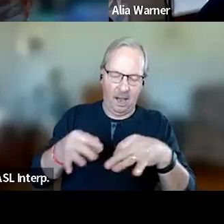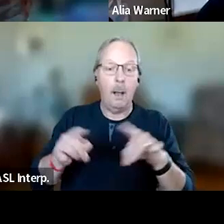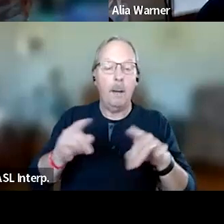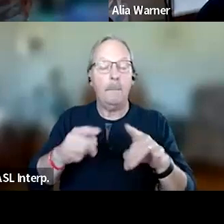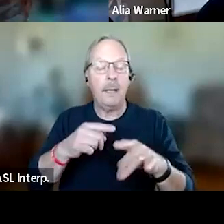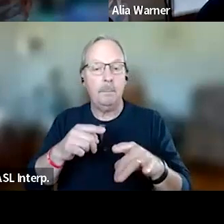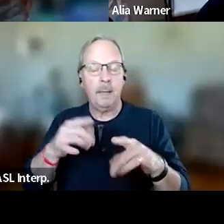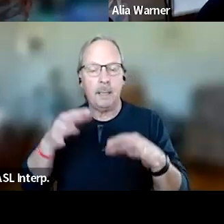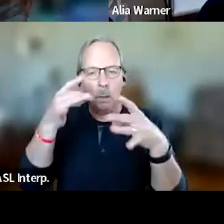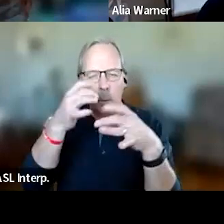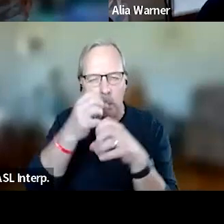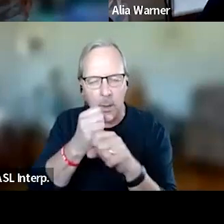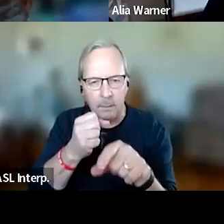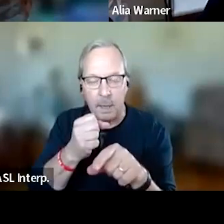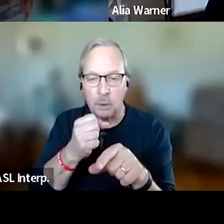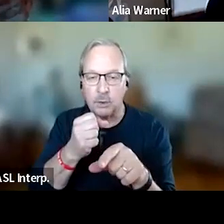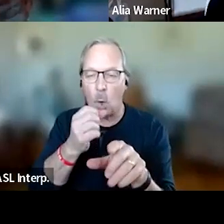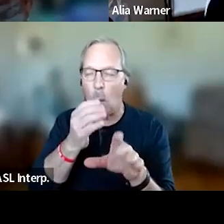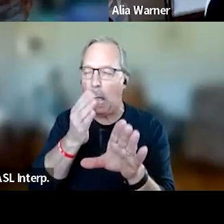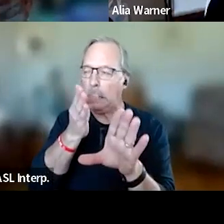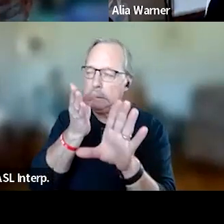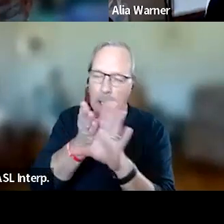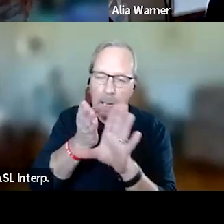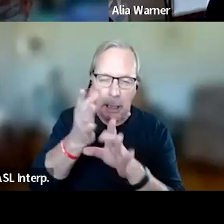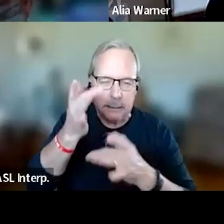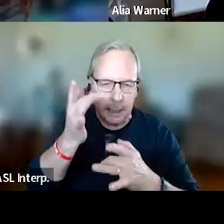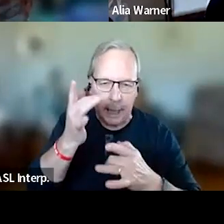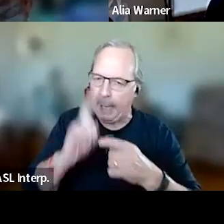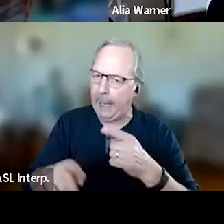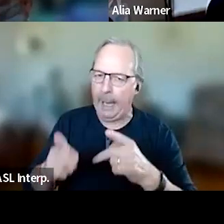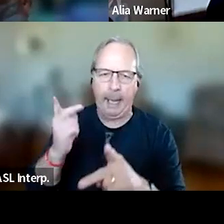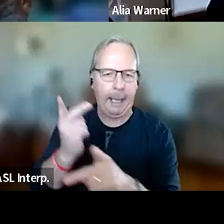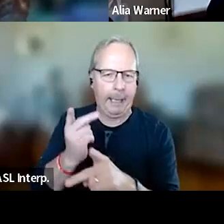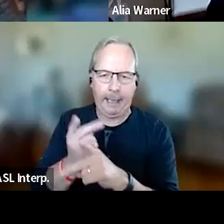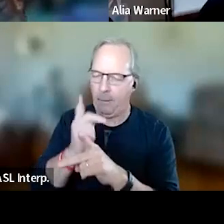to they're so psychiatrically sick that they're unable to care for their own health and safety.